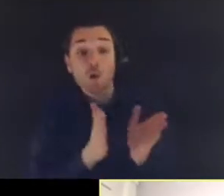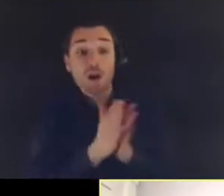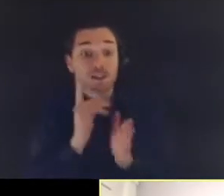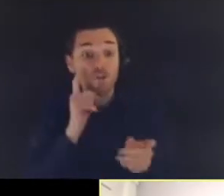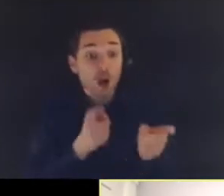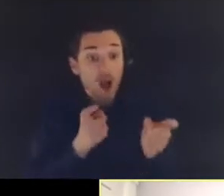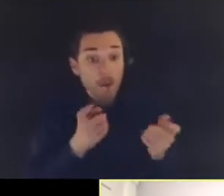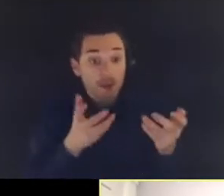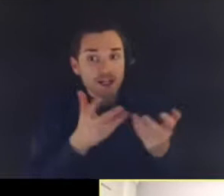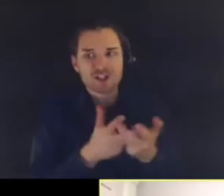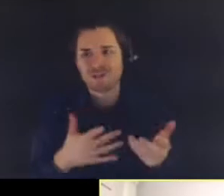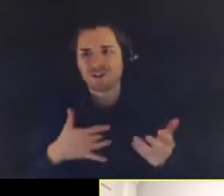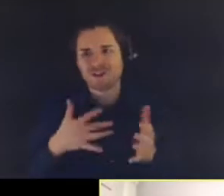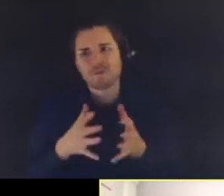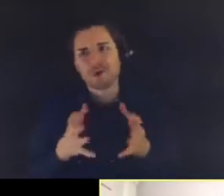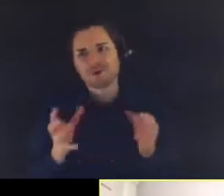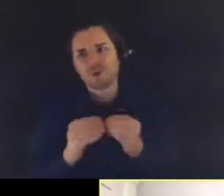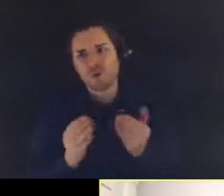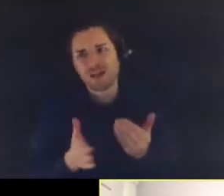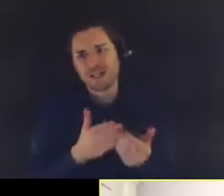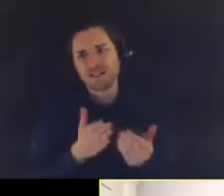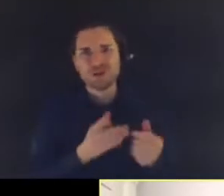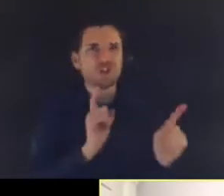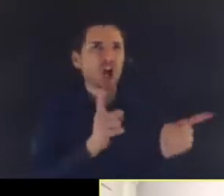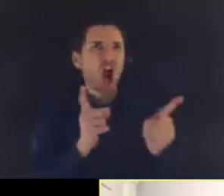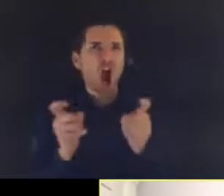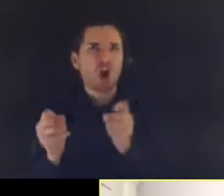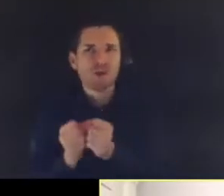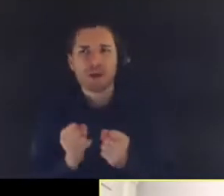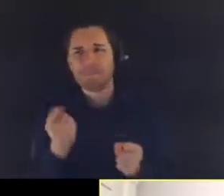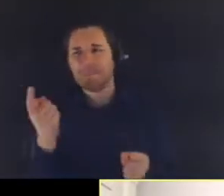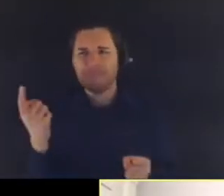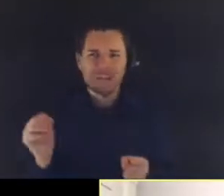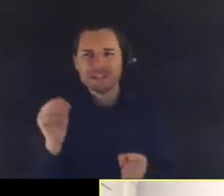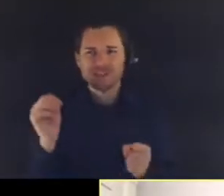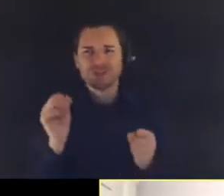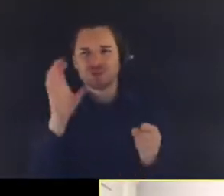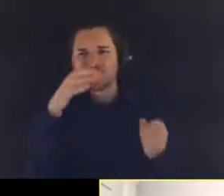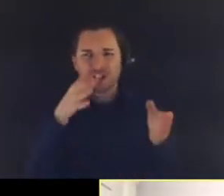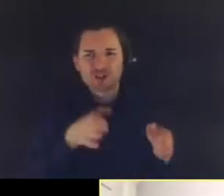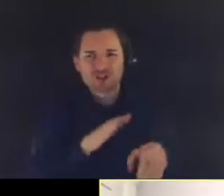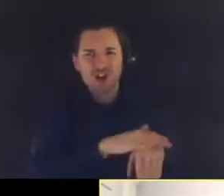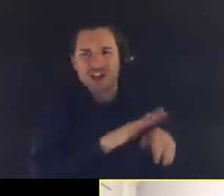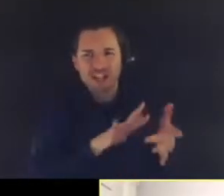to thousands of strangers on the Interne than to one specific person who may decide whether